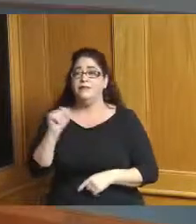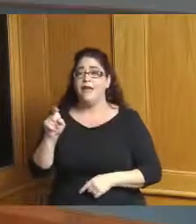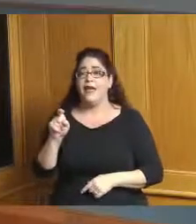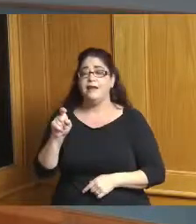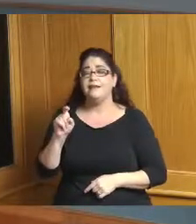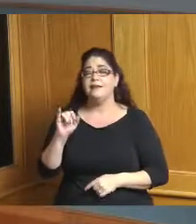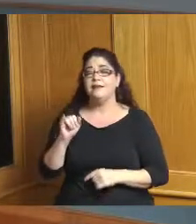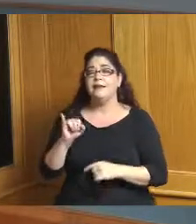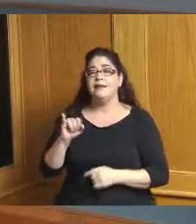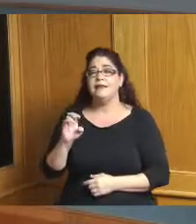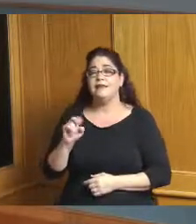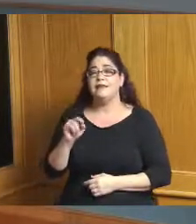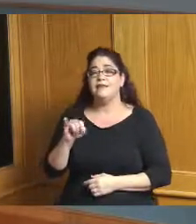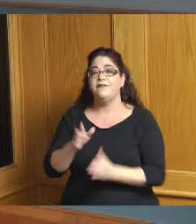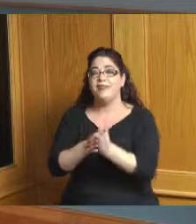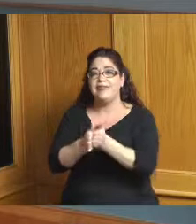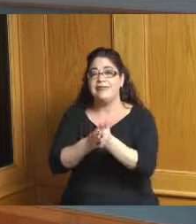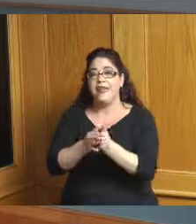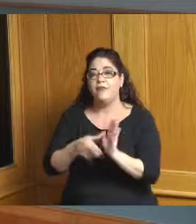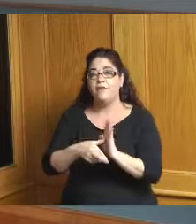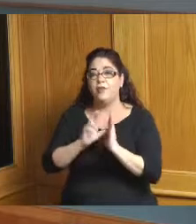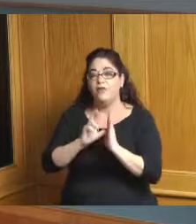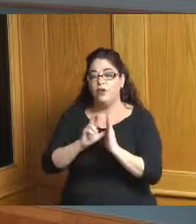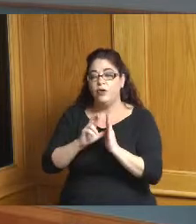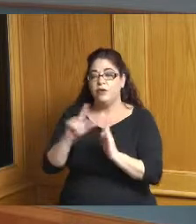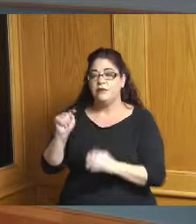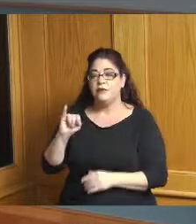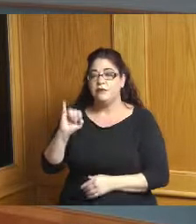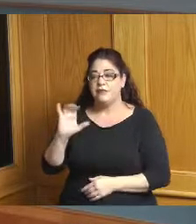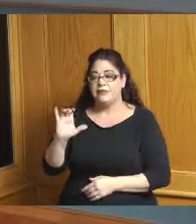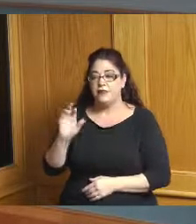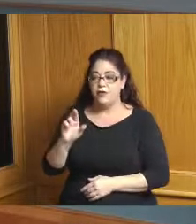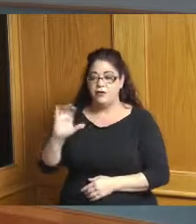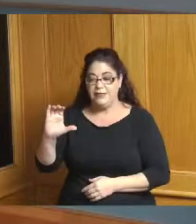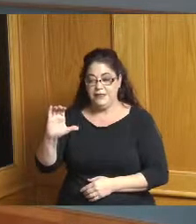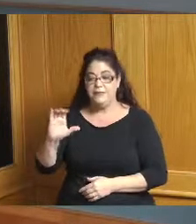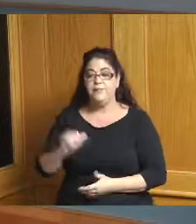thank you and welcome again thank you Madam President Commissioners Harry Blanton from HCDC